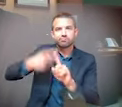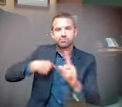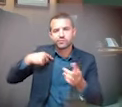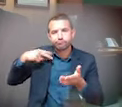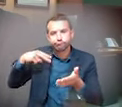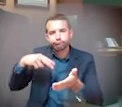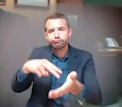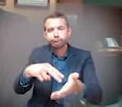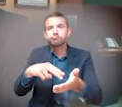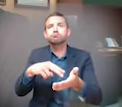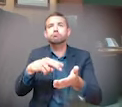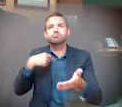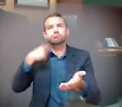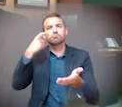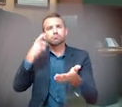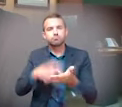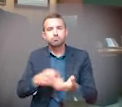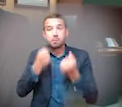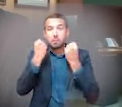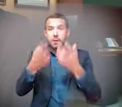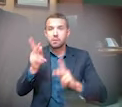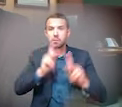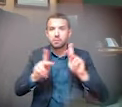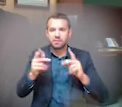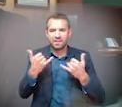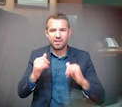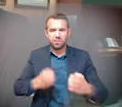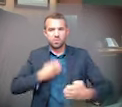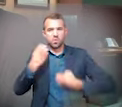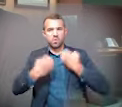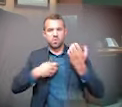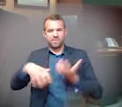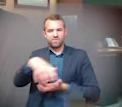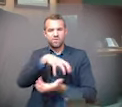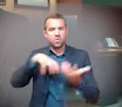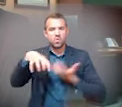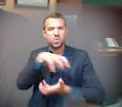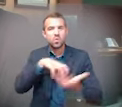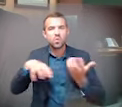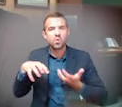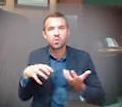a lot of mixed emotions, a lot of celebration, but also a lot of reflection. In subsequent years, Congress passed a number